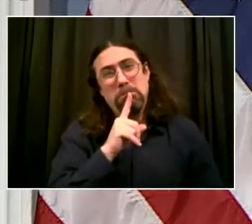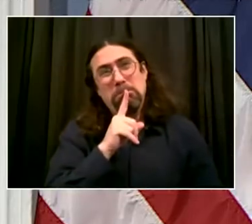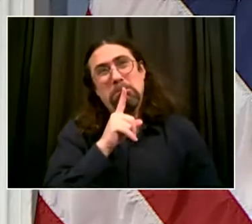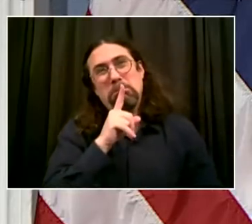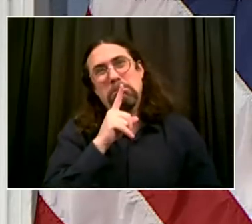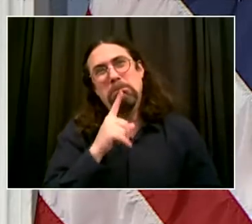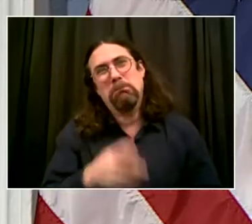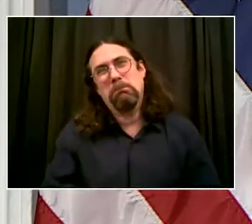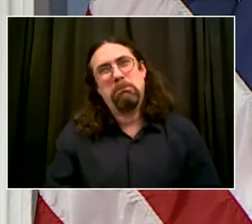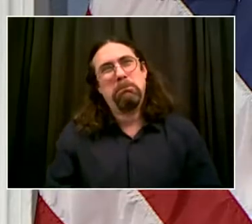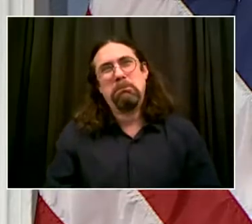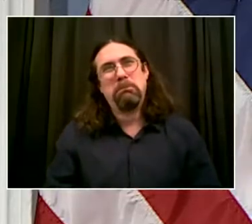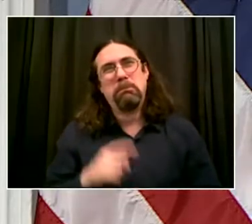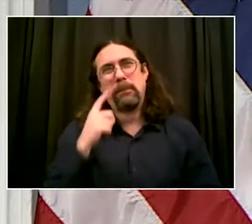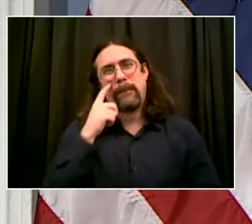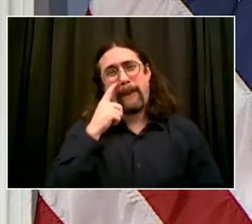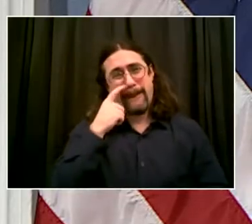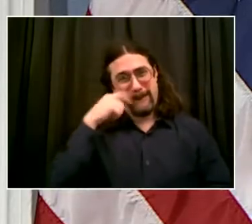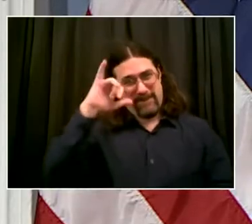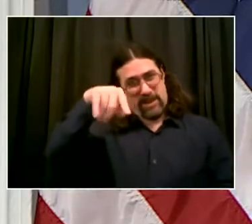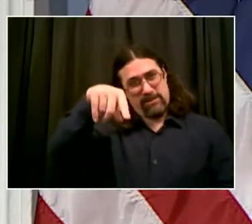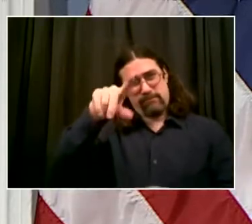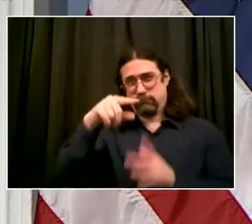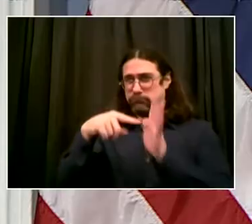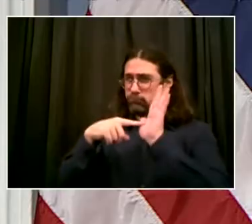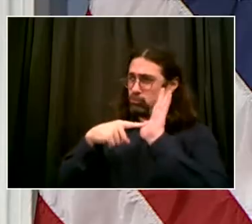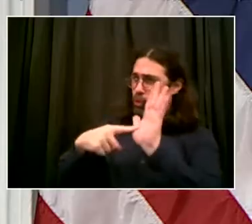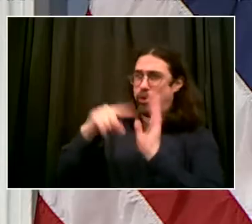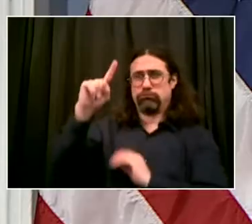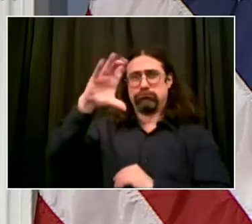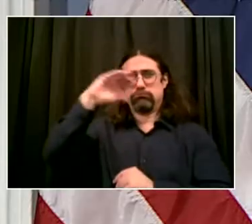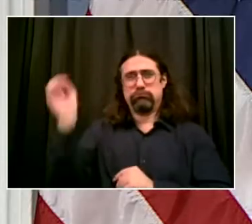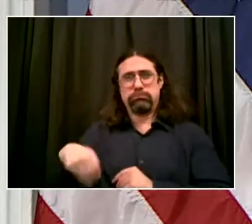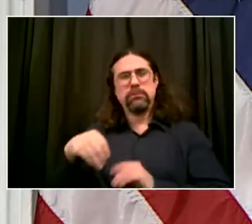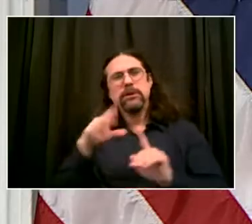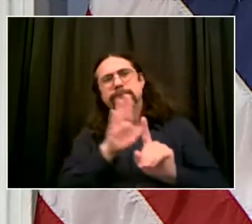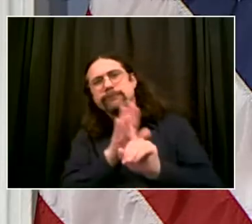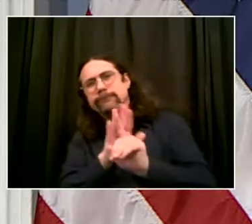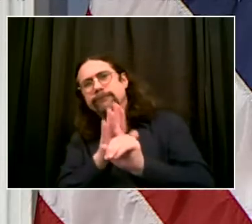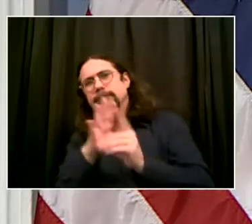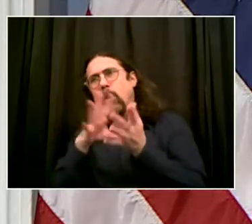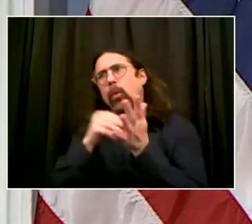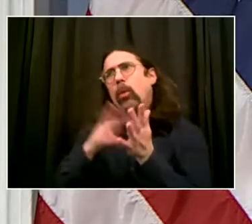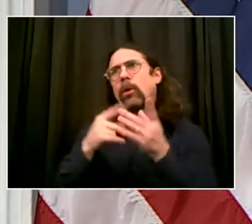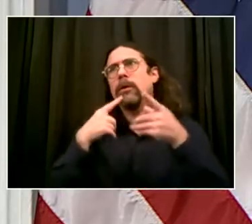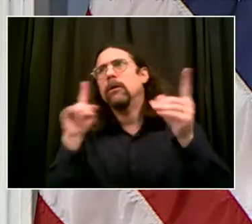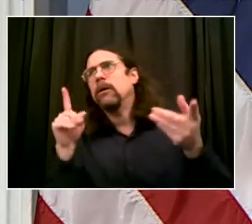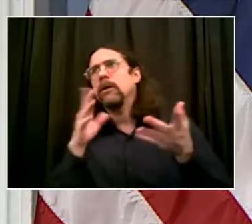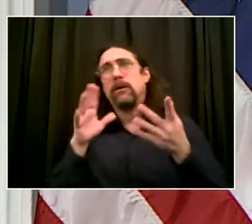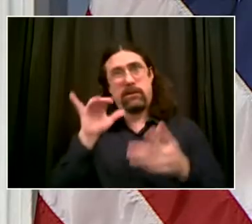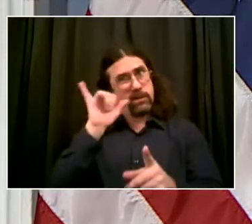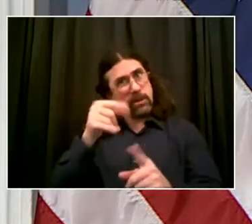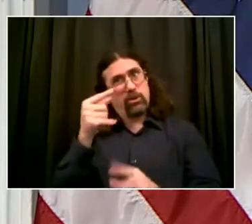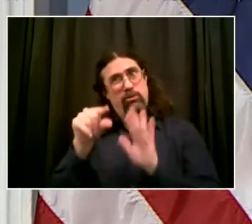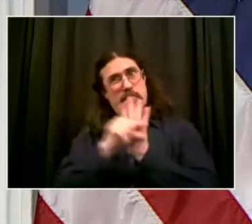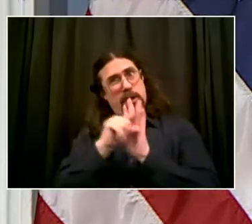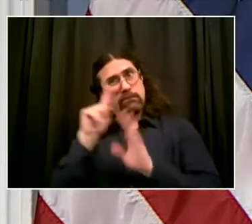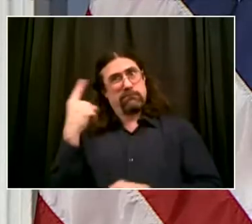THEY ARE NOT THE TRUEST WAY OF KNOWING WHERE A STUDENT'S SKILL SET IS. HWATATTH EY HAVE MASSRTEEE D? WHAT THEY HAVEN'T MASTERED? AND THEN CHARTING A COURSE FORWARD WITH THE PLAN